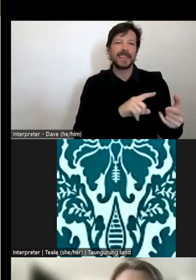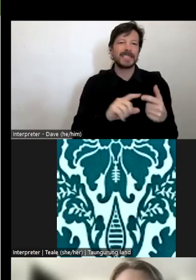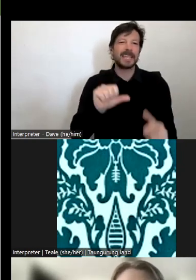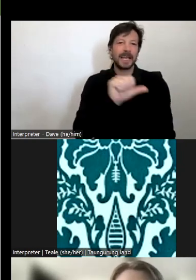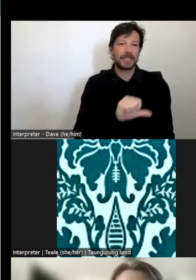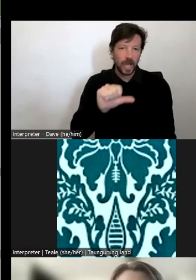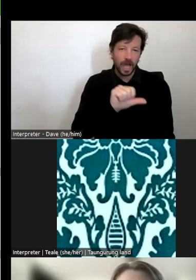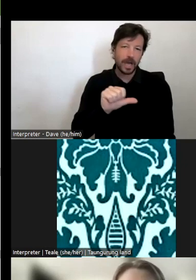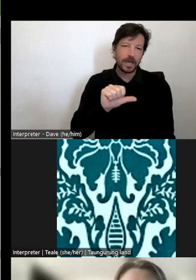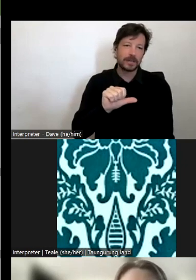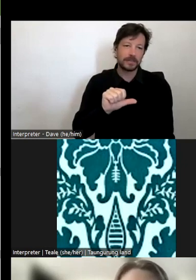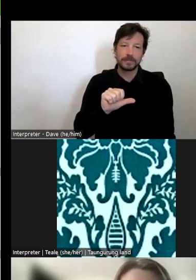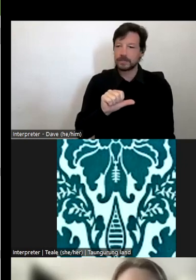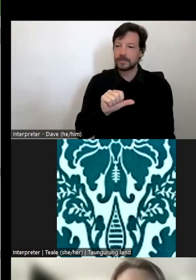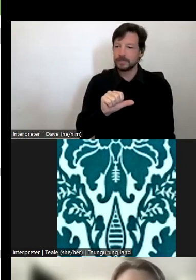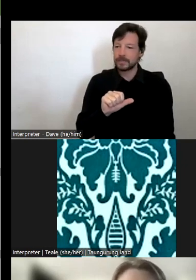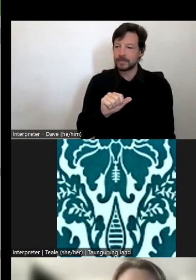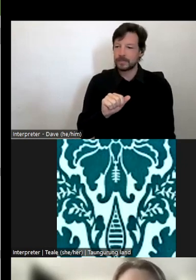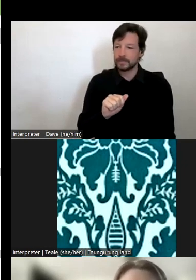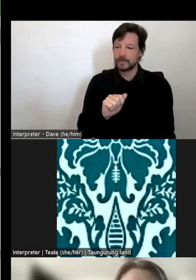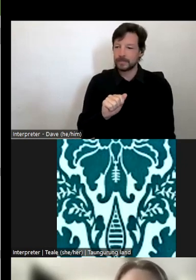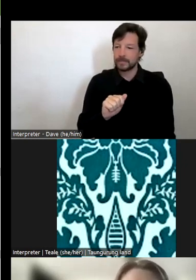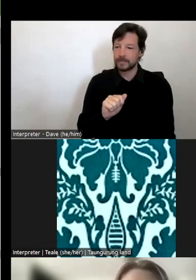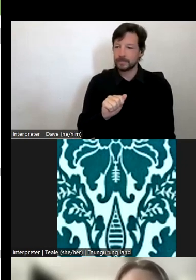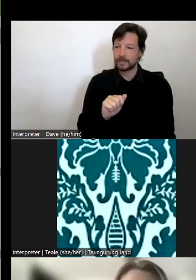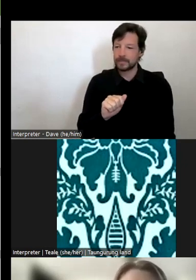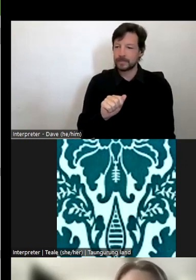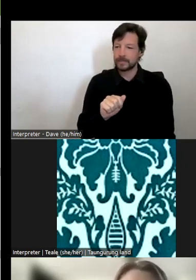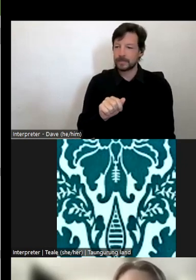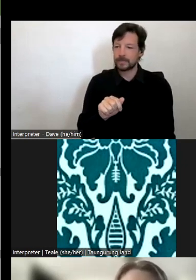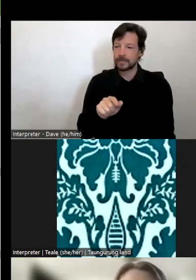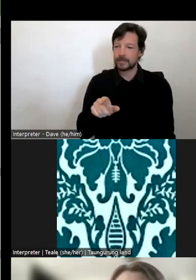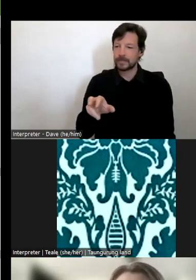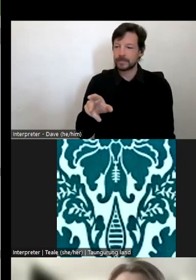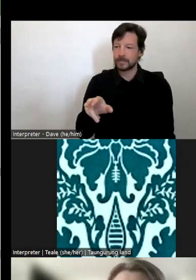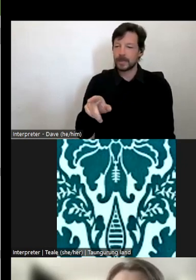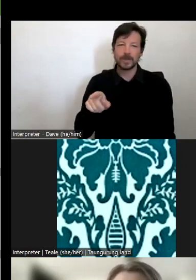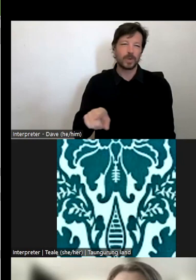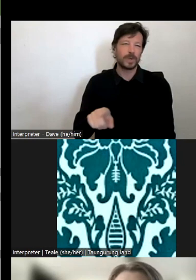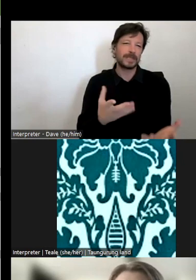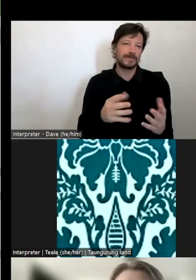that milder variant. So that is what is in the literature. This is 10 years old now,